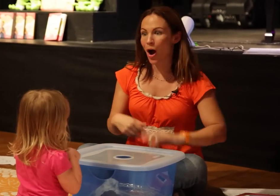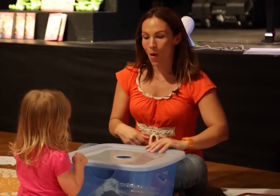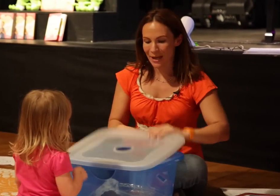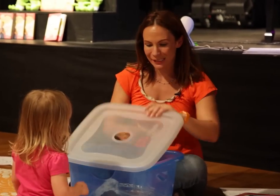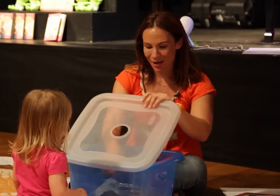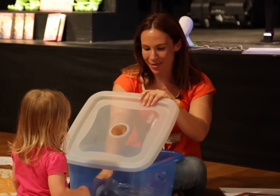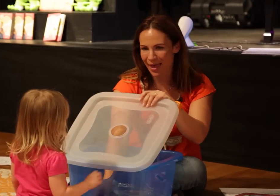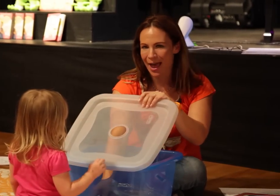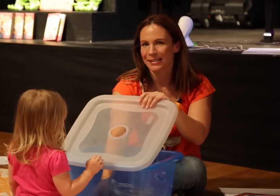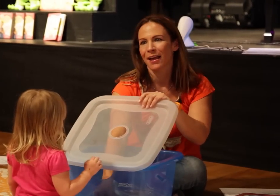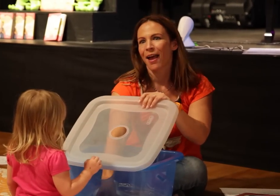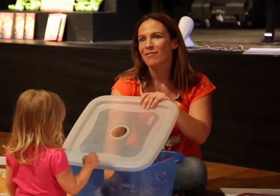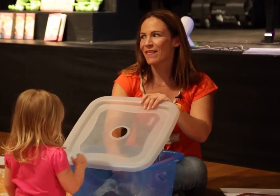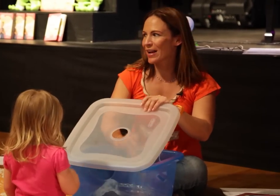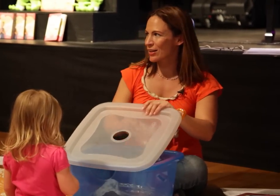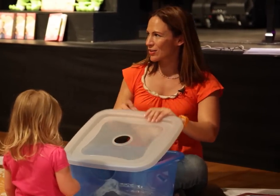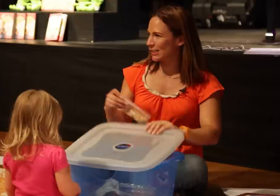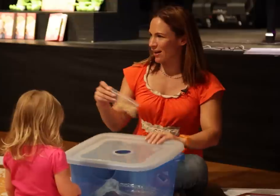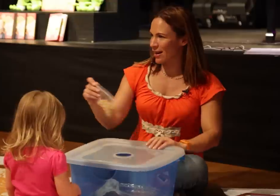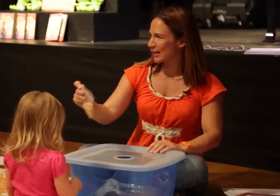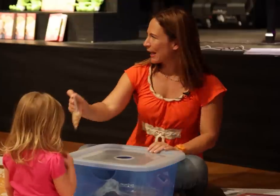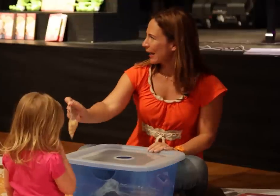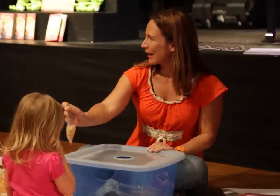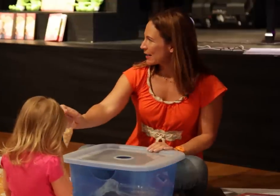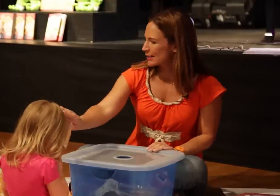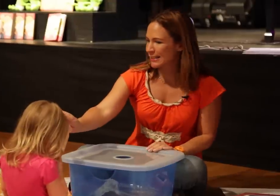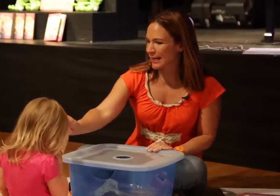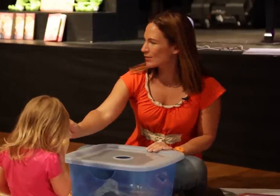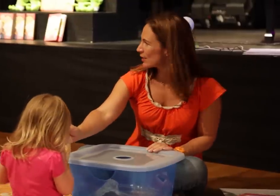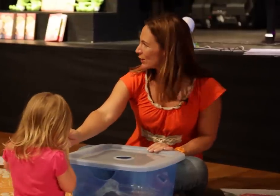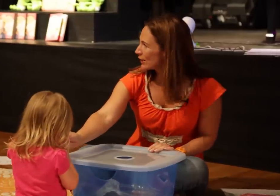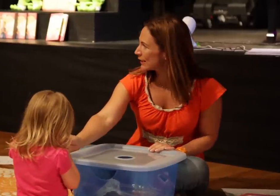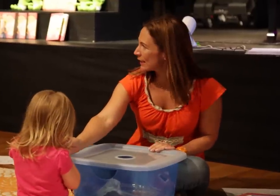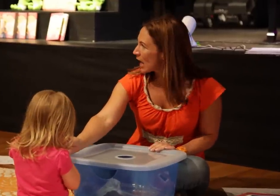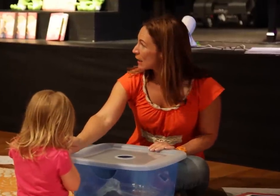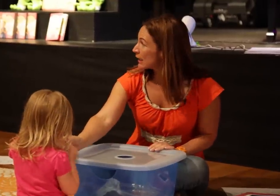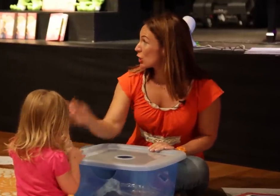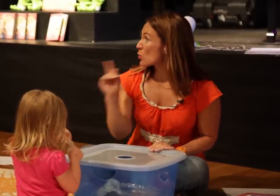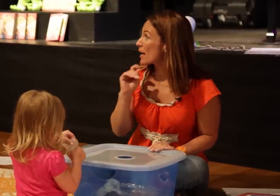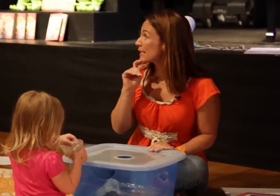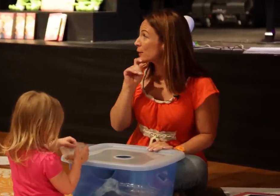Oh, I saw that. Very good signing. Does Lydia have cereal? No.